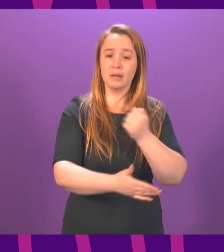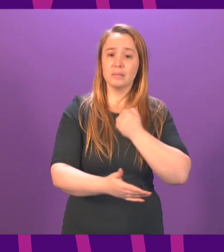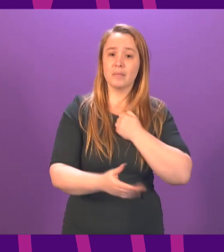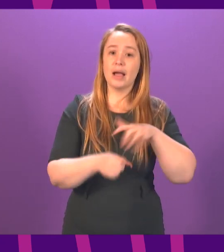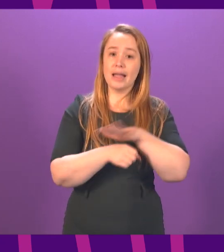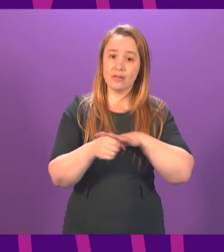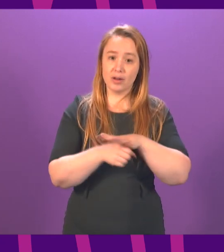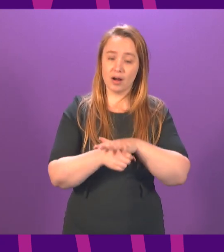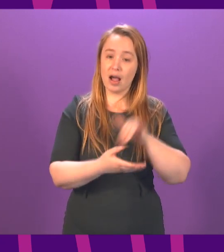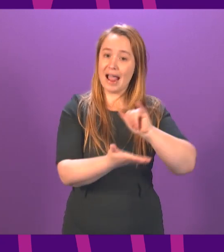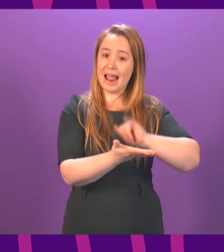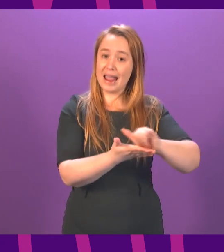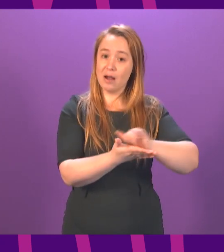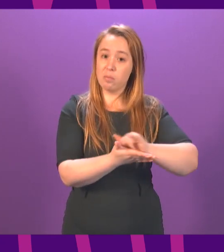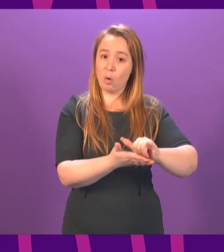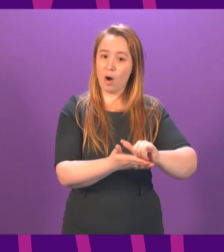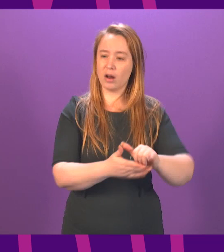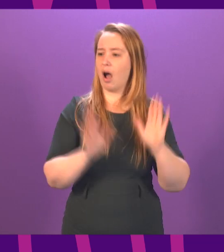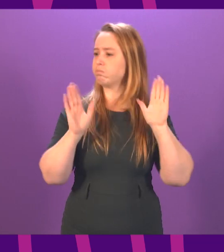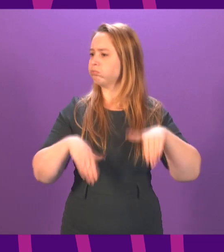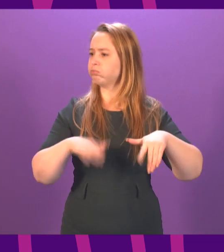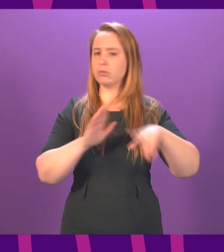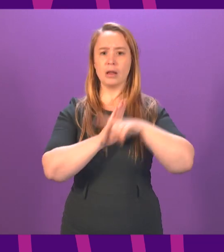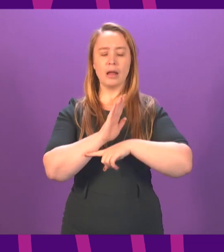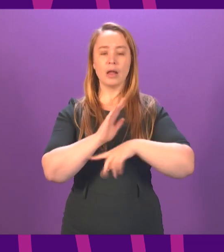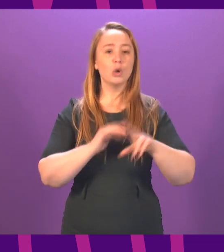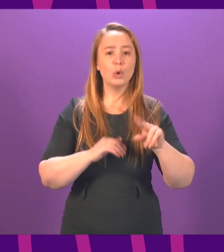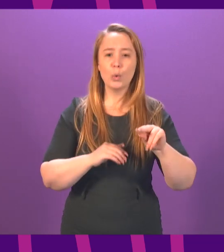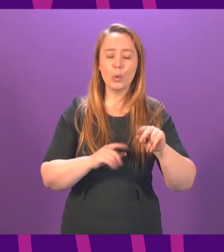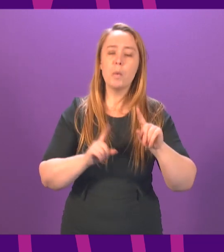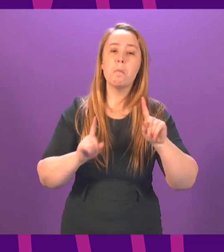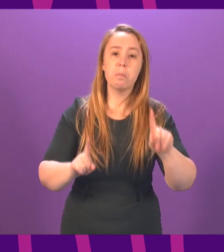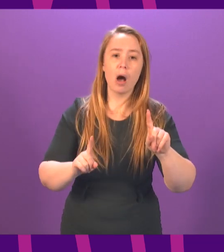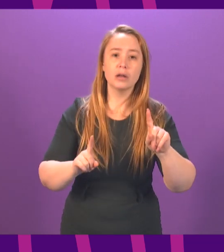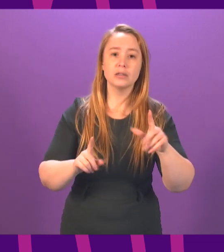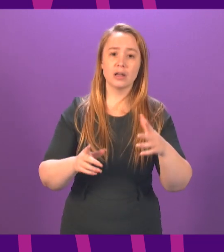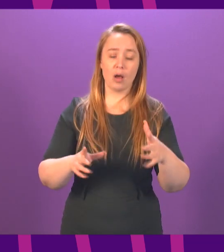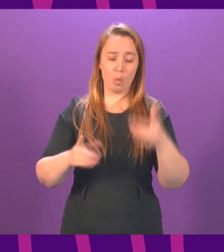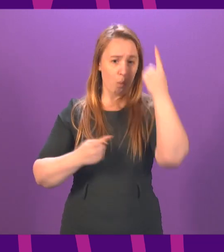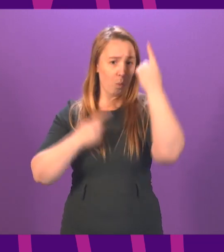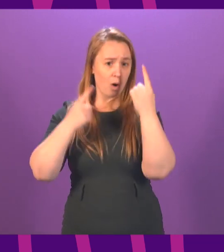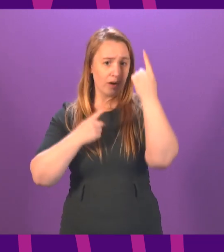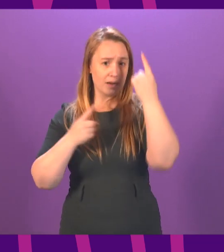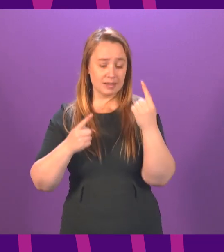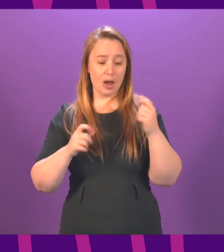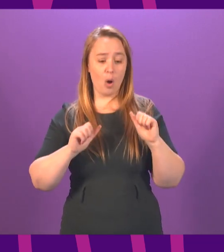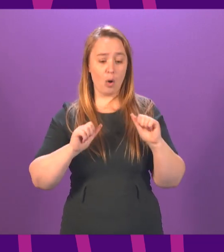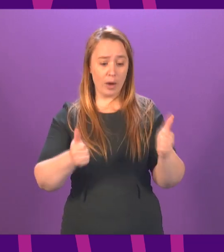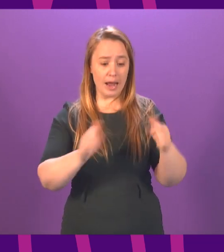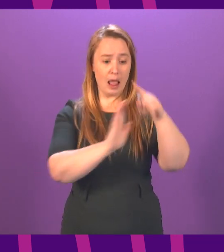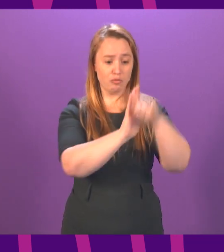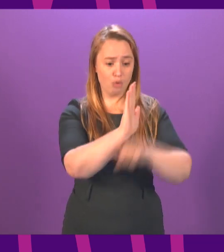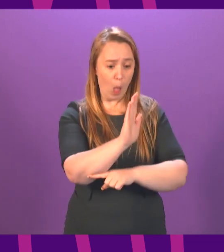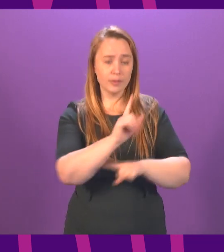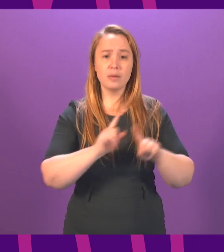airport does not oppose the restrictions but is concerned that they are being brought in without the support packages that have been offered to the sector in other countries that have